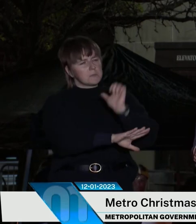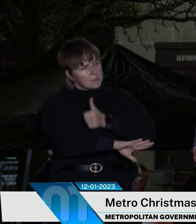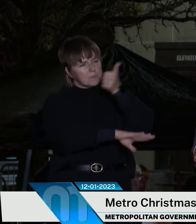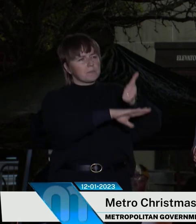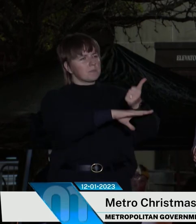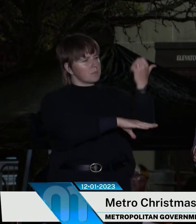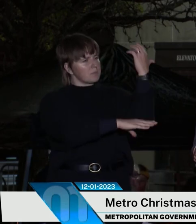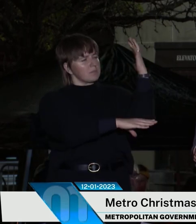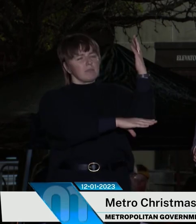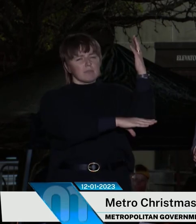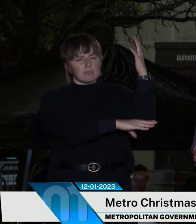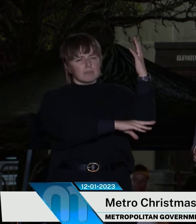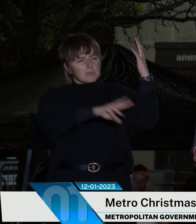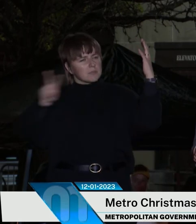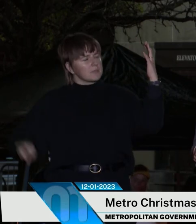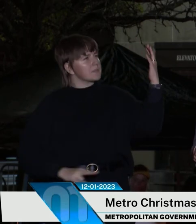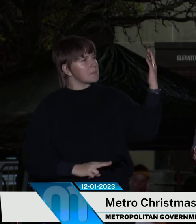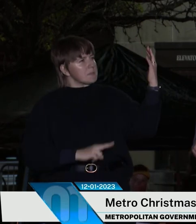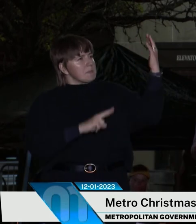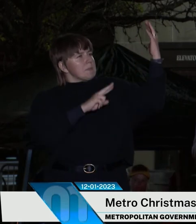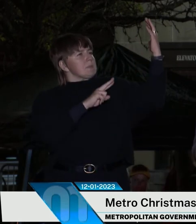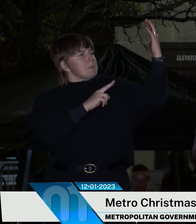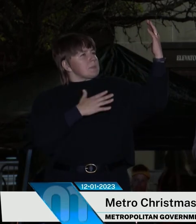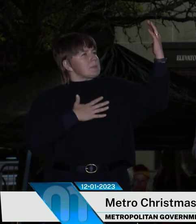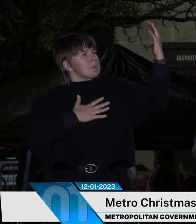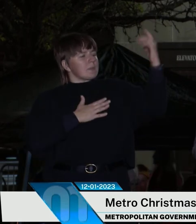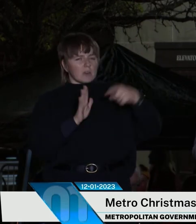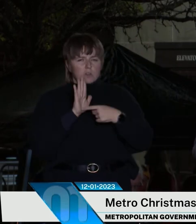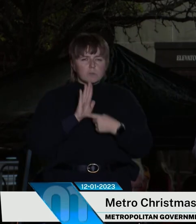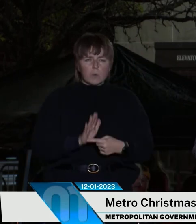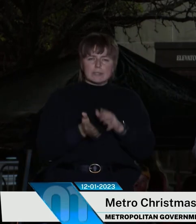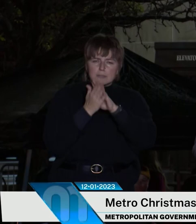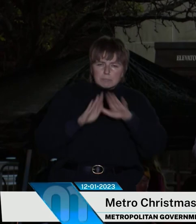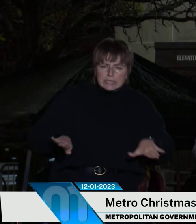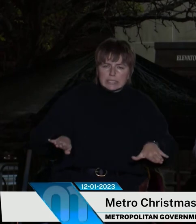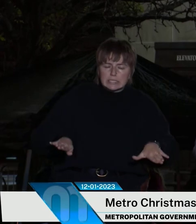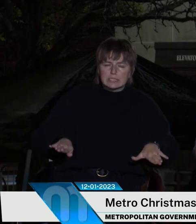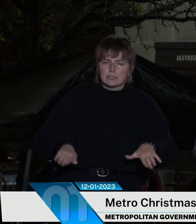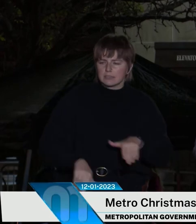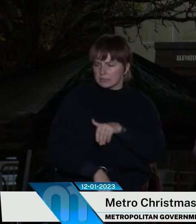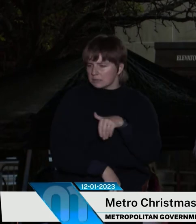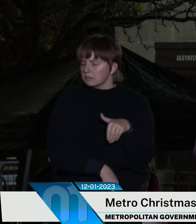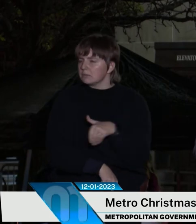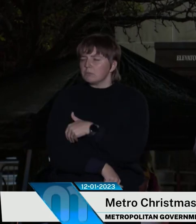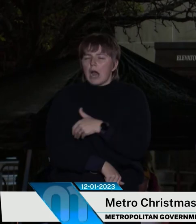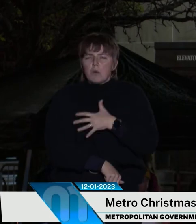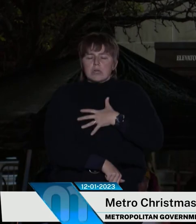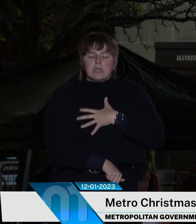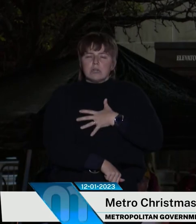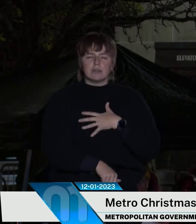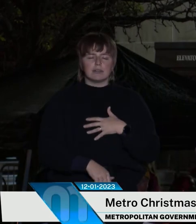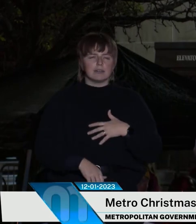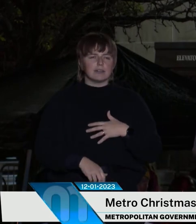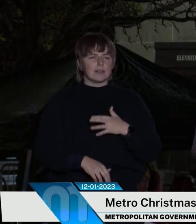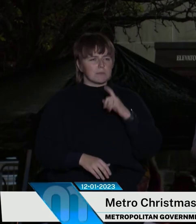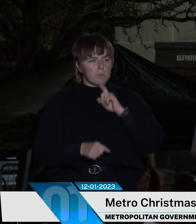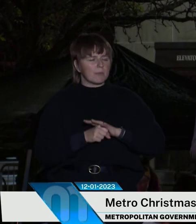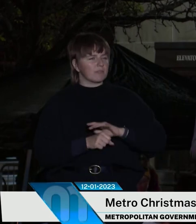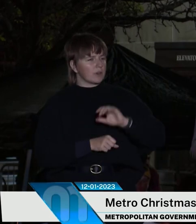ABOVE THE HISTORIC GROUND HERE AT THE FOOT OF DIANE NASH PLAZA. BEAR RING WITNESS TO THE POWER